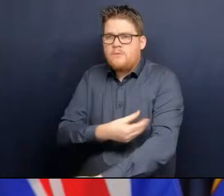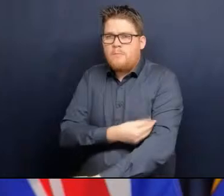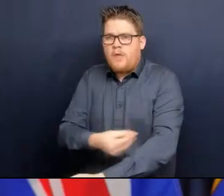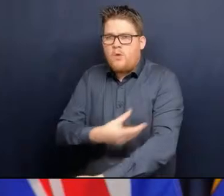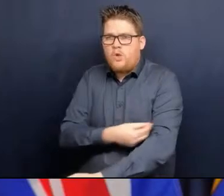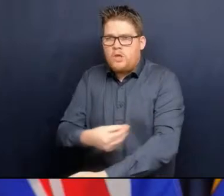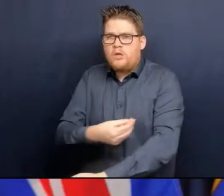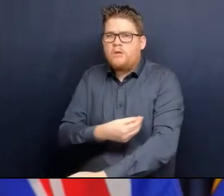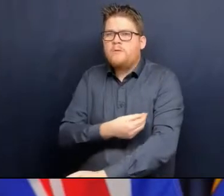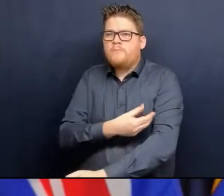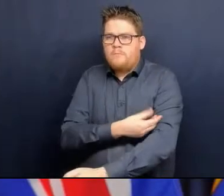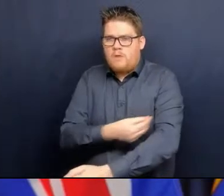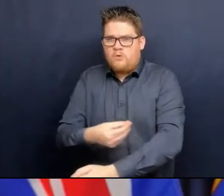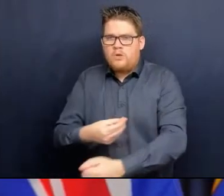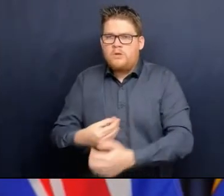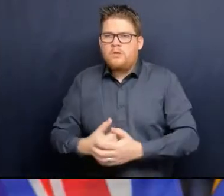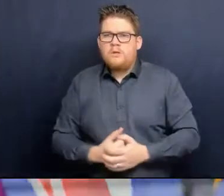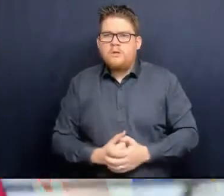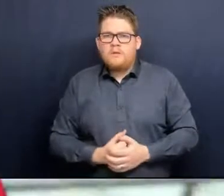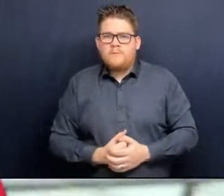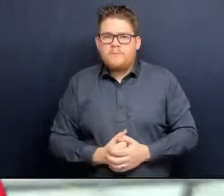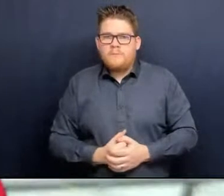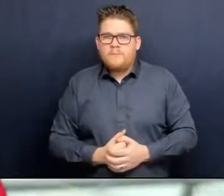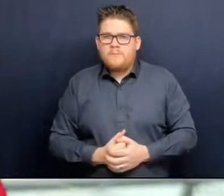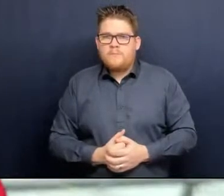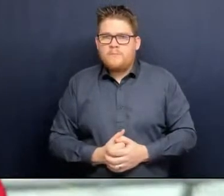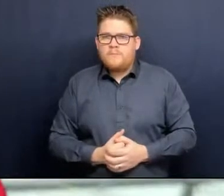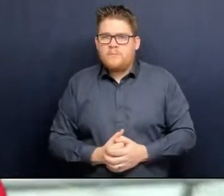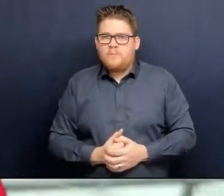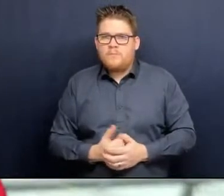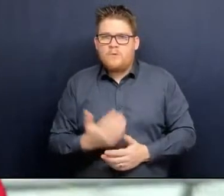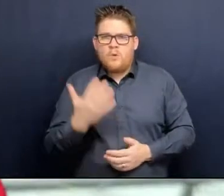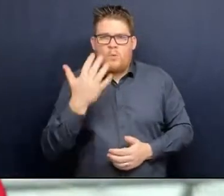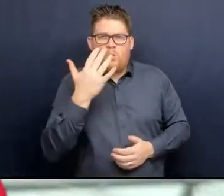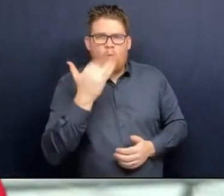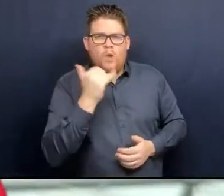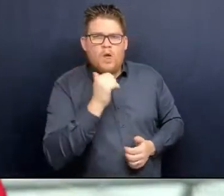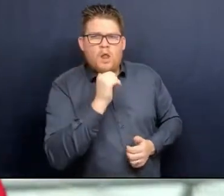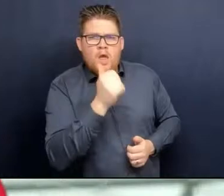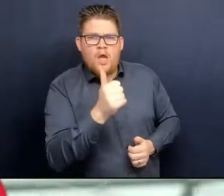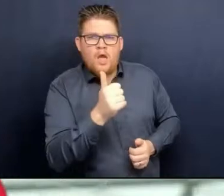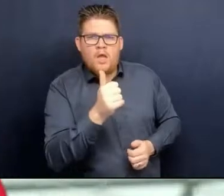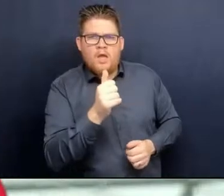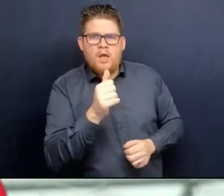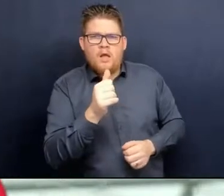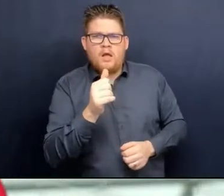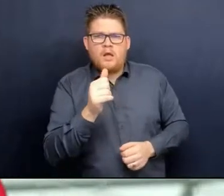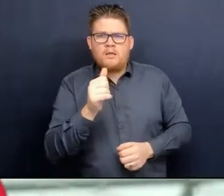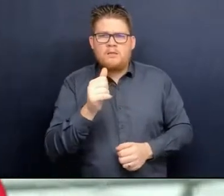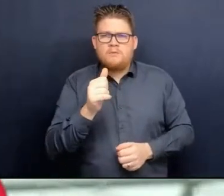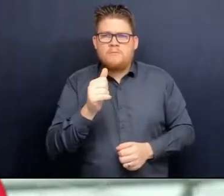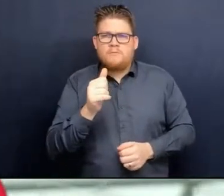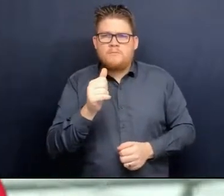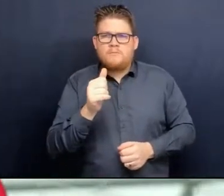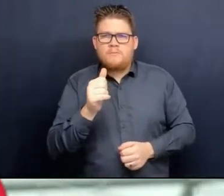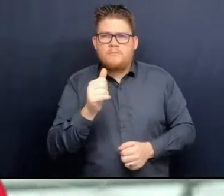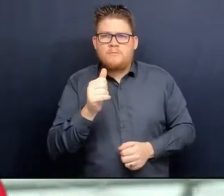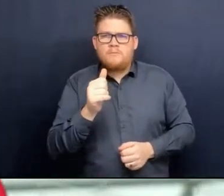serology tests covered by MSP?